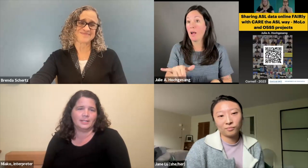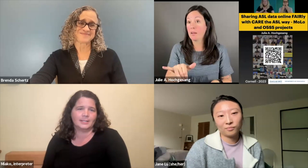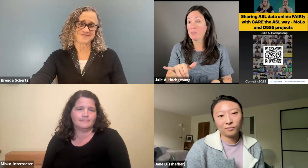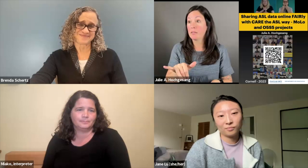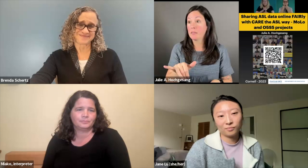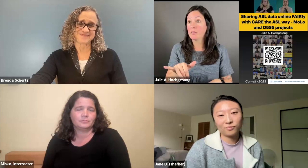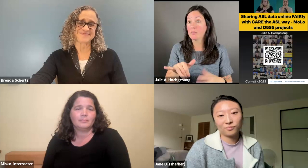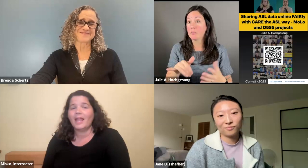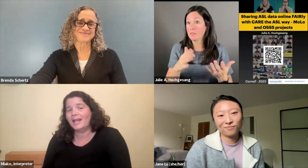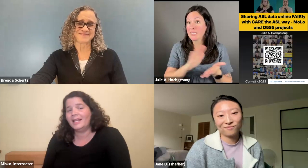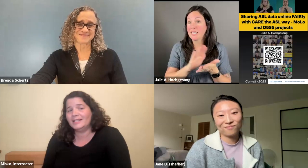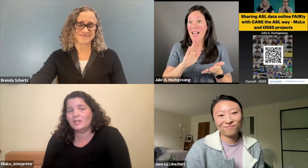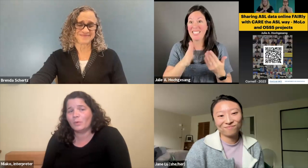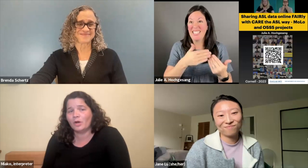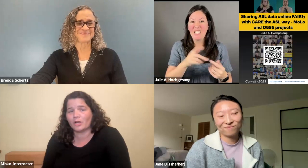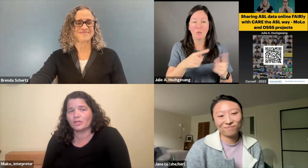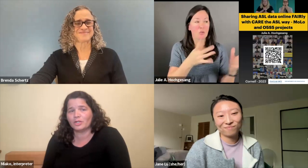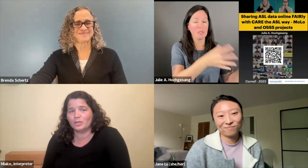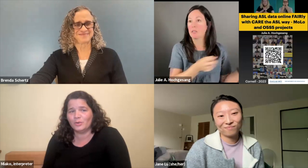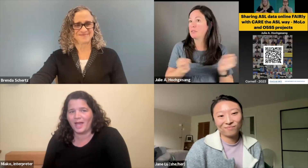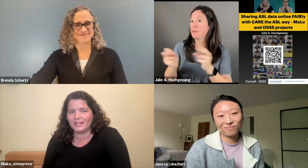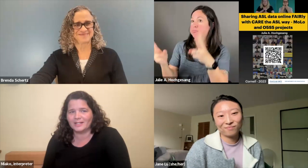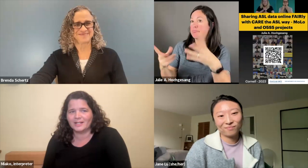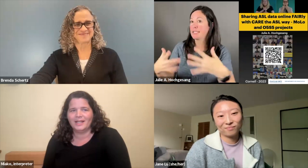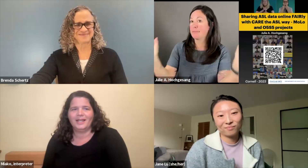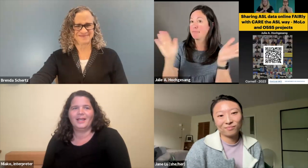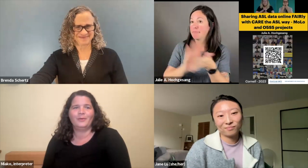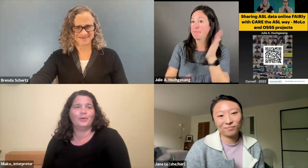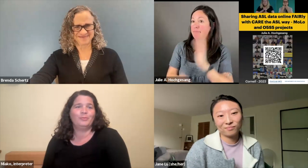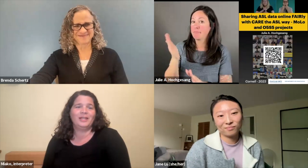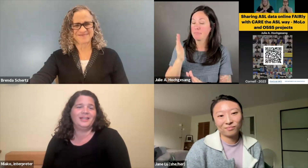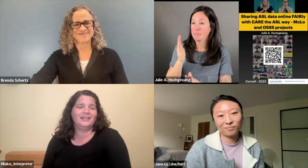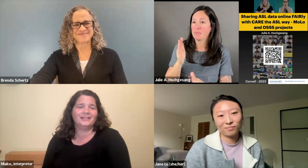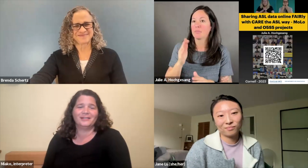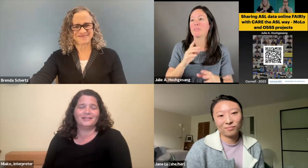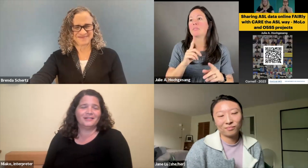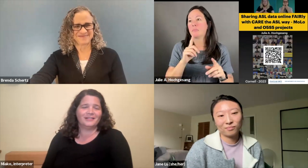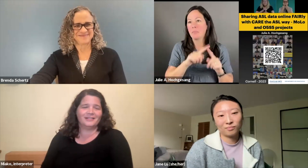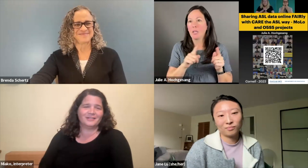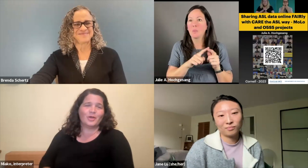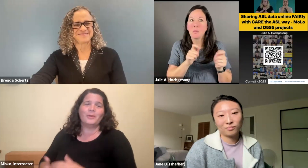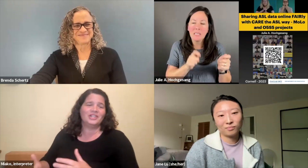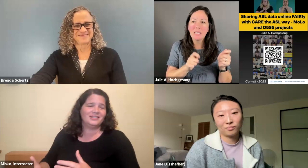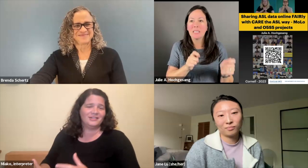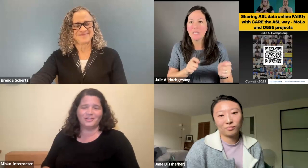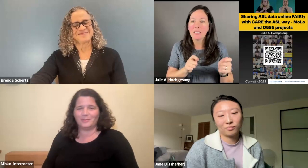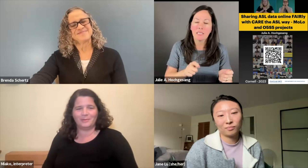reasons and it takes work to do that it would be so much easier to be able to